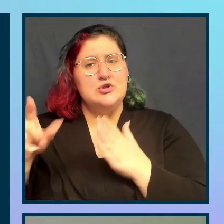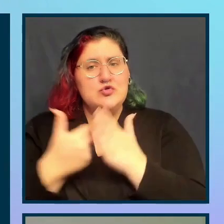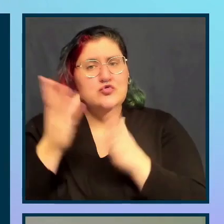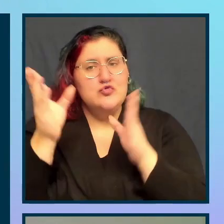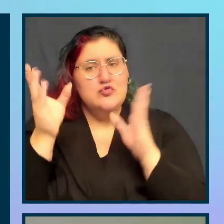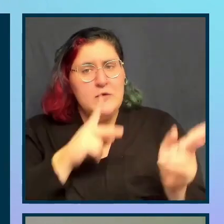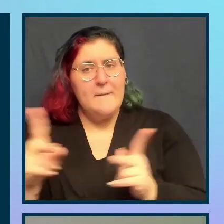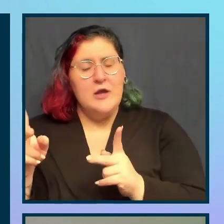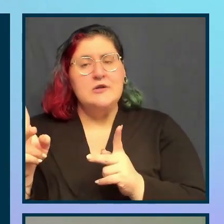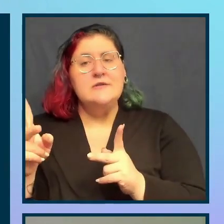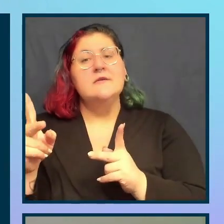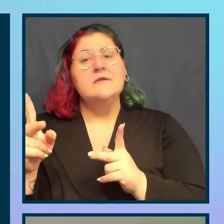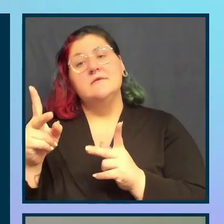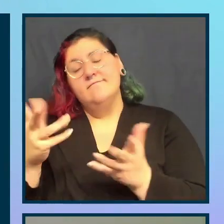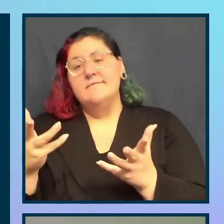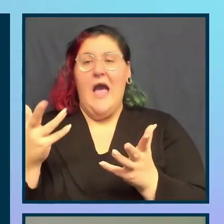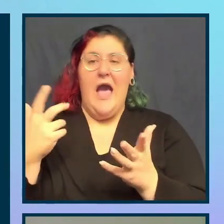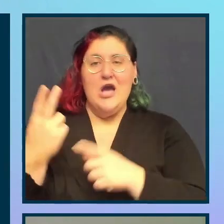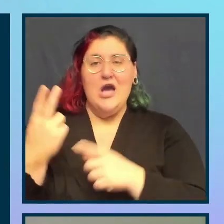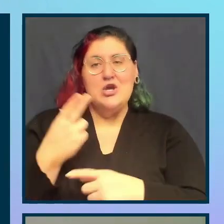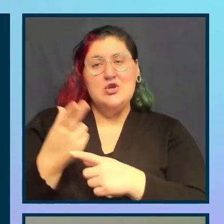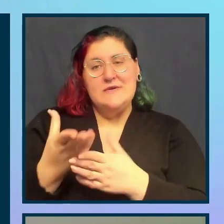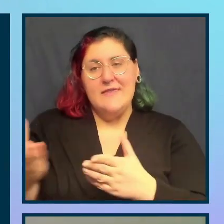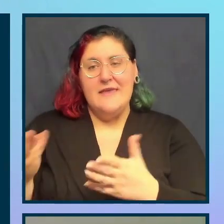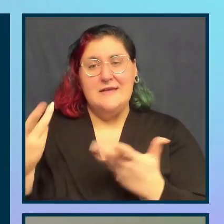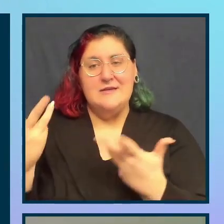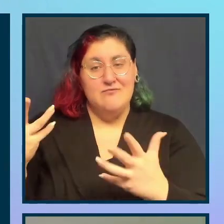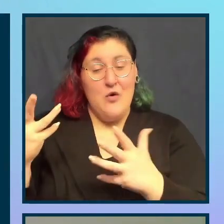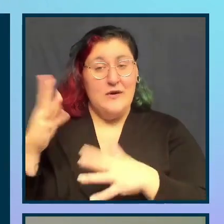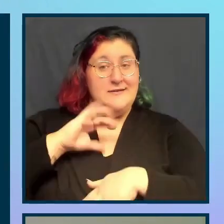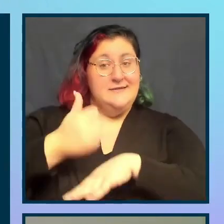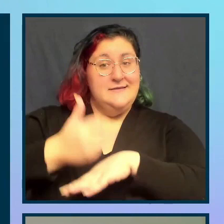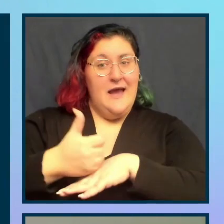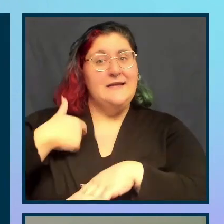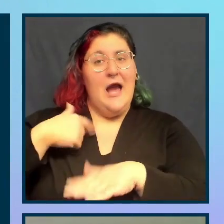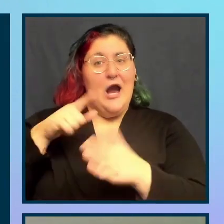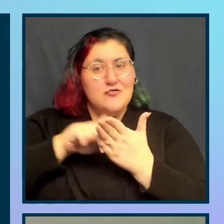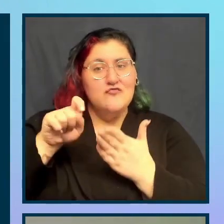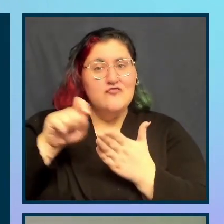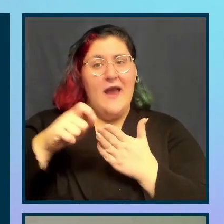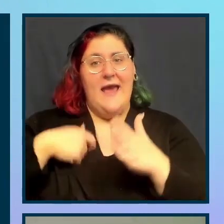and create very unexpected things with it. And so this question of how to kind of communicate,